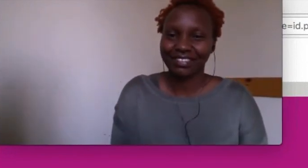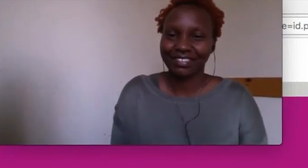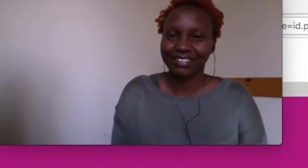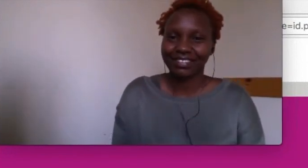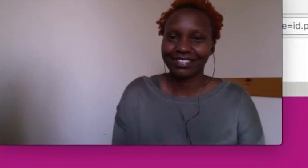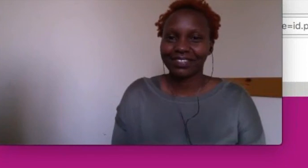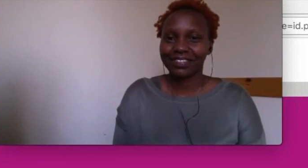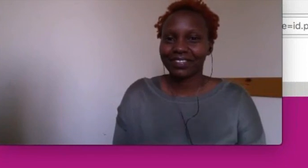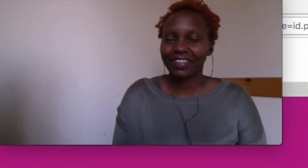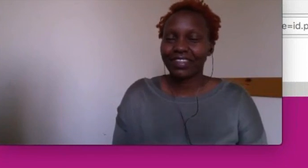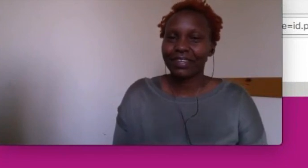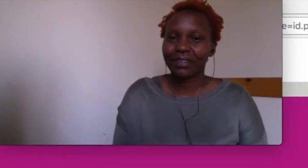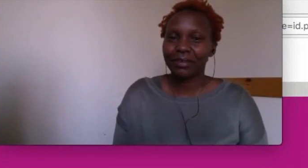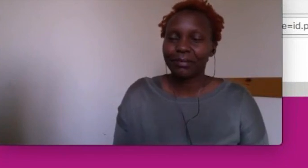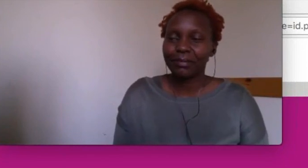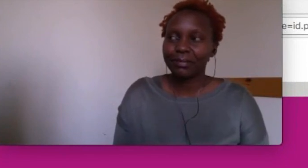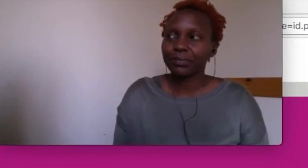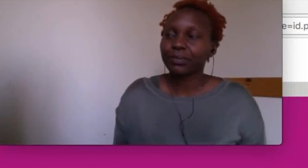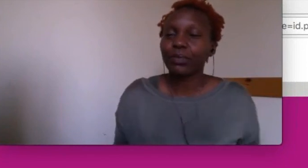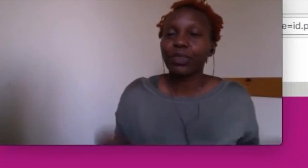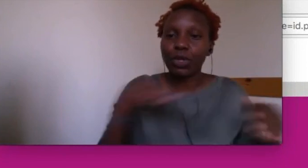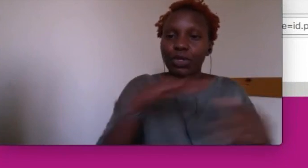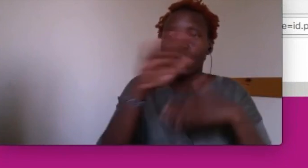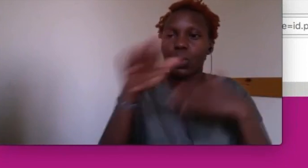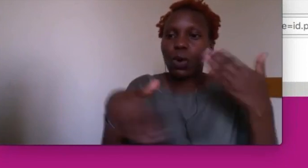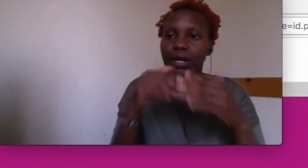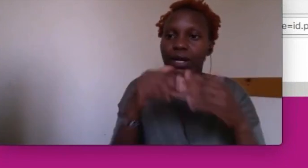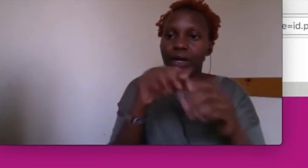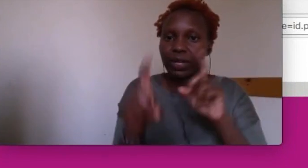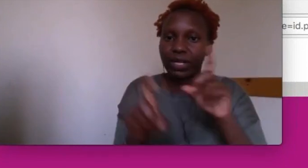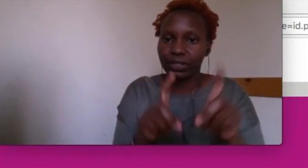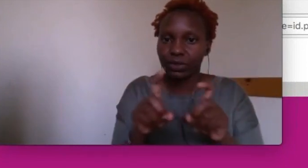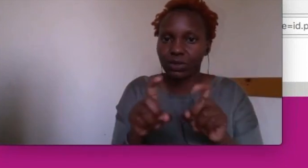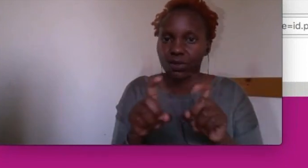These are all the questions we've got for now